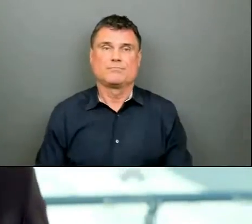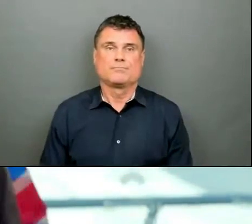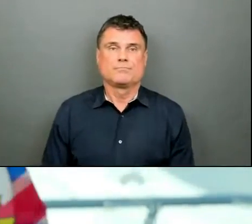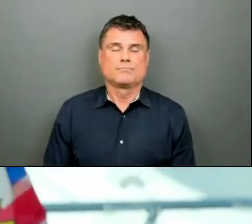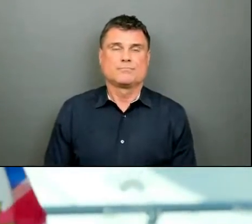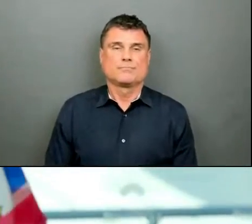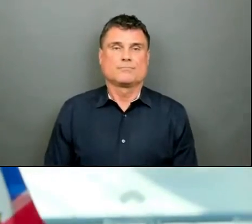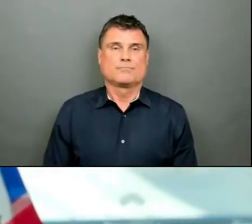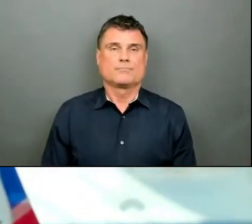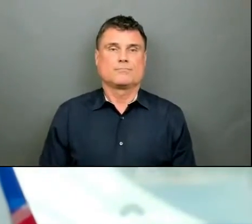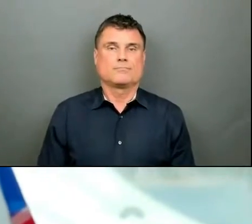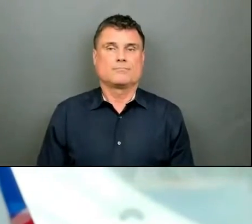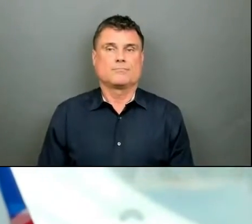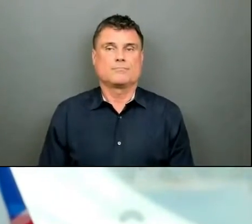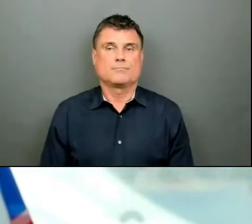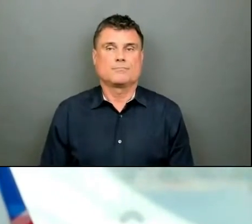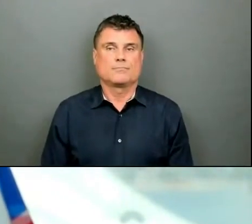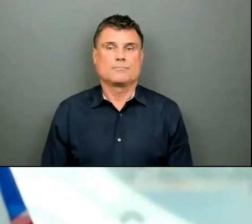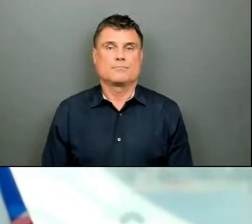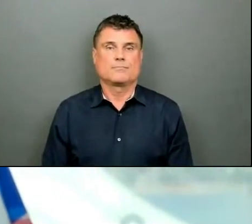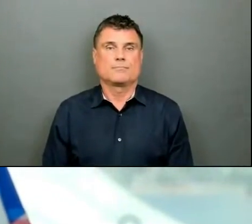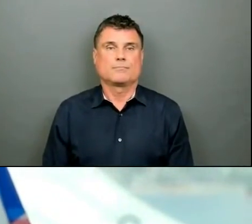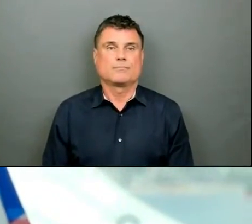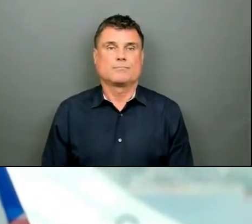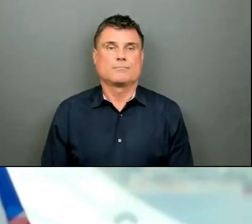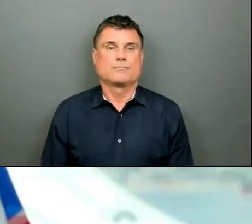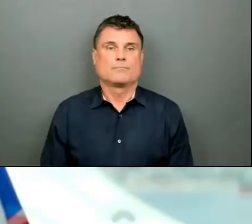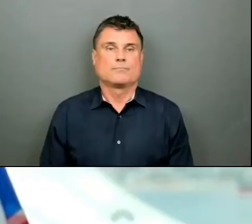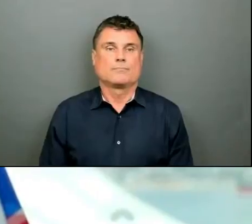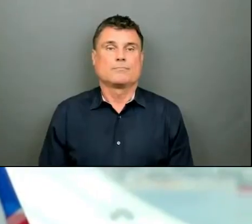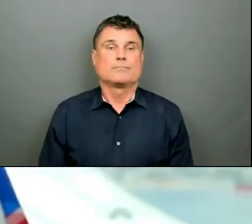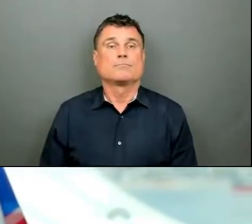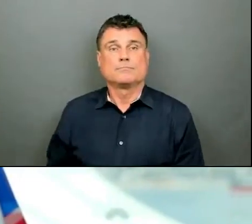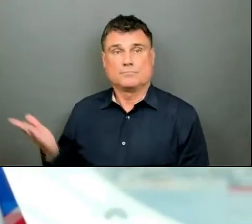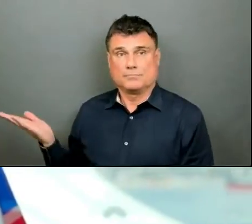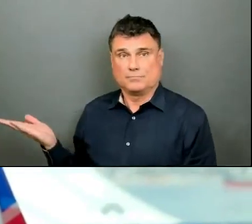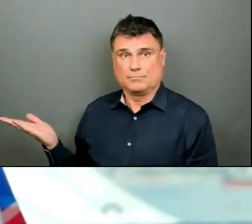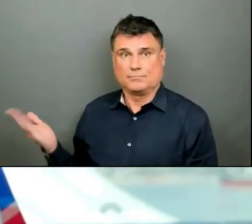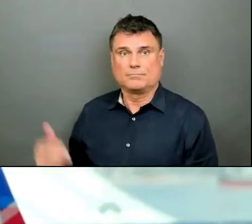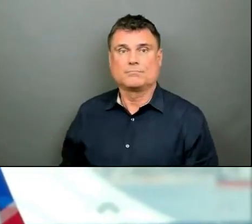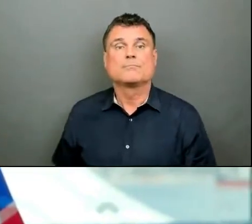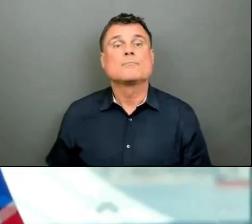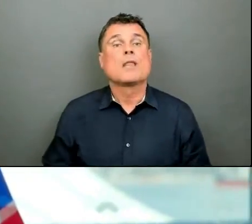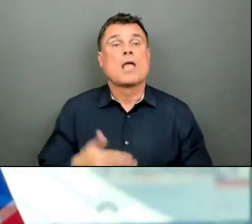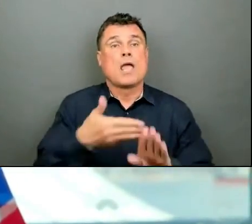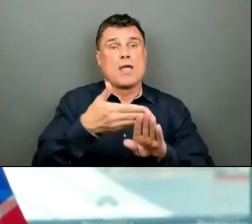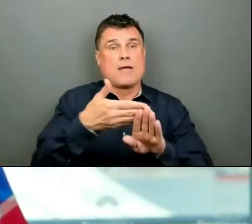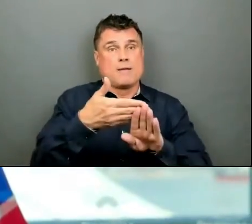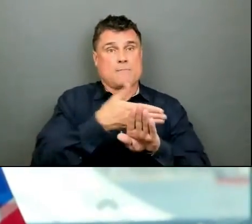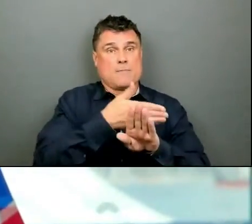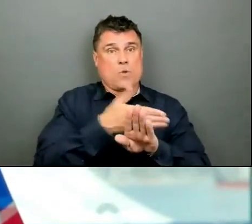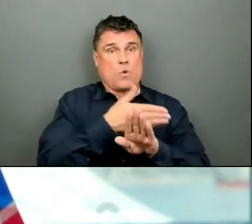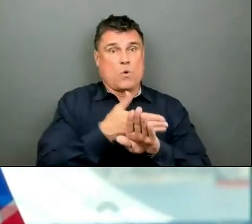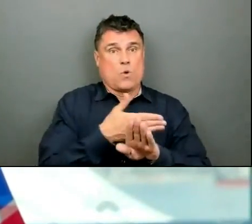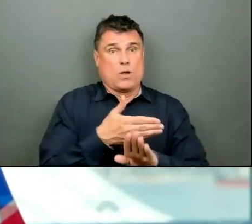Just simply, Richard, we received in a few days prior to Monday, 423 thousand 8